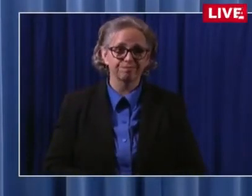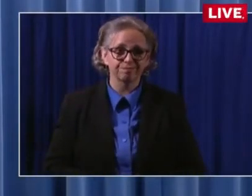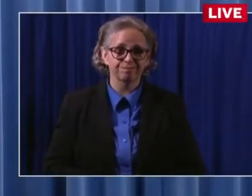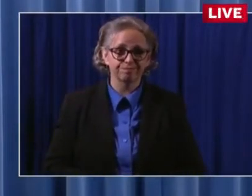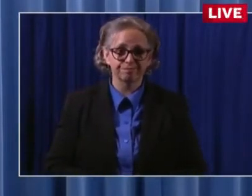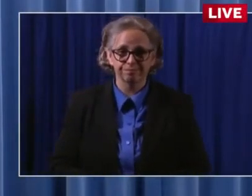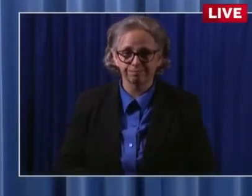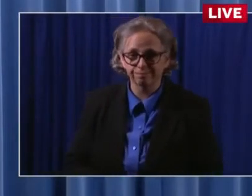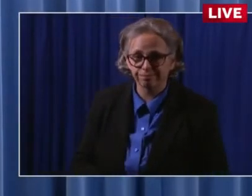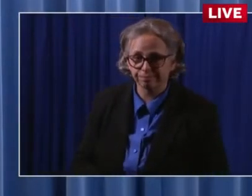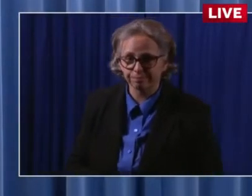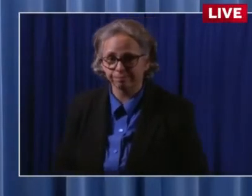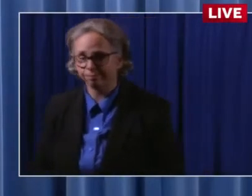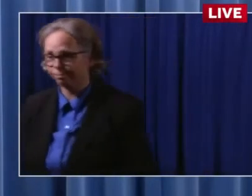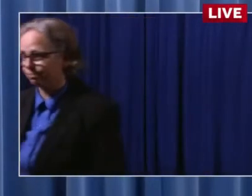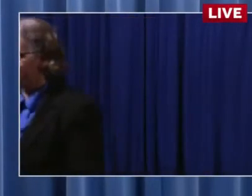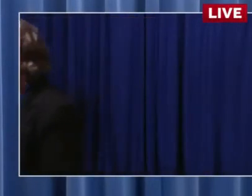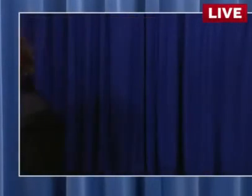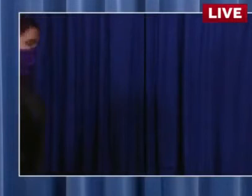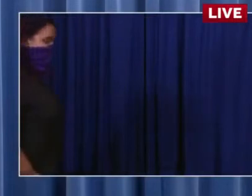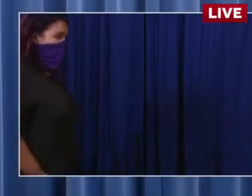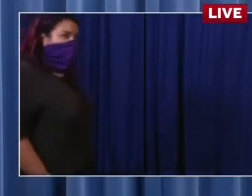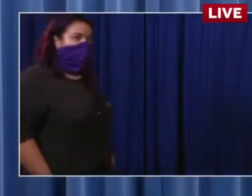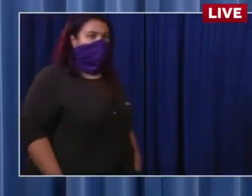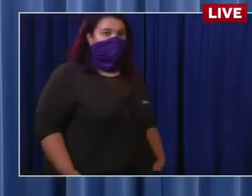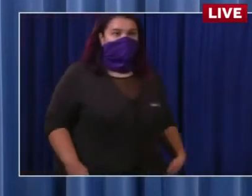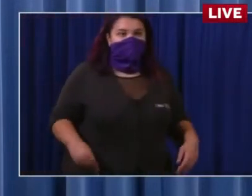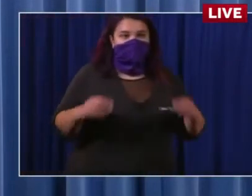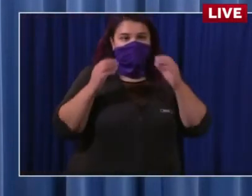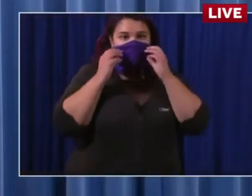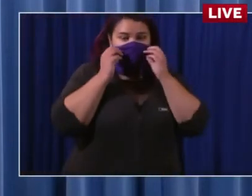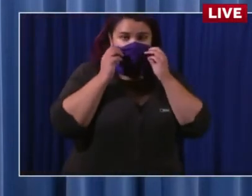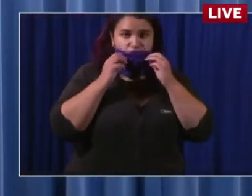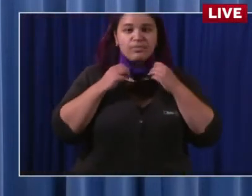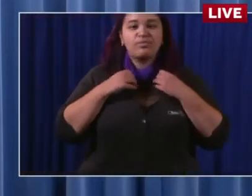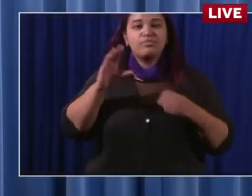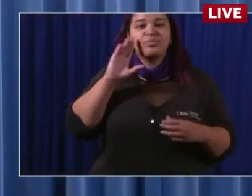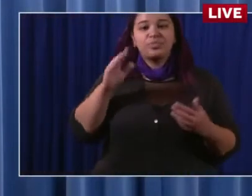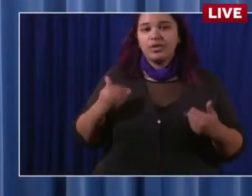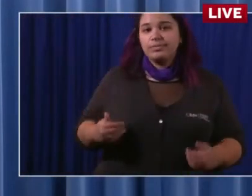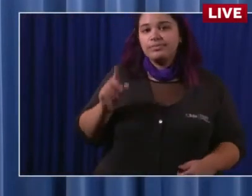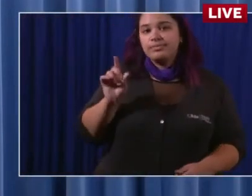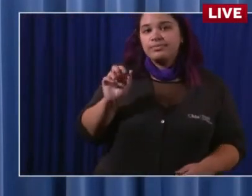THAT IS WHAT WE’RE GOING TO DO.